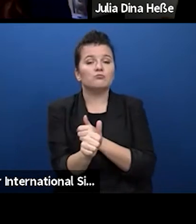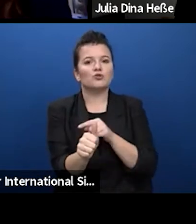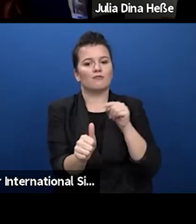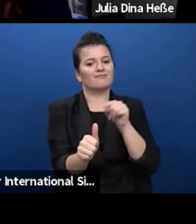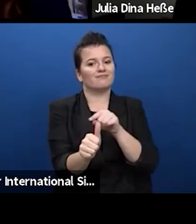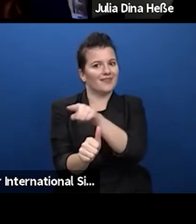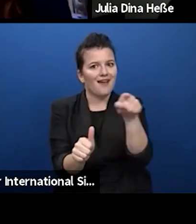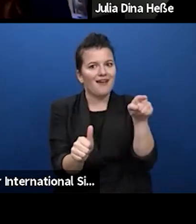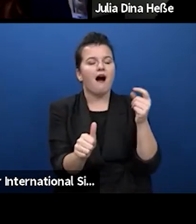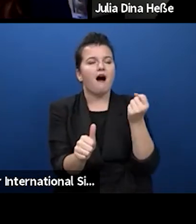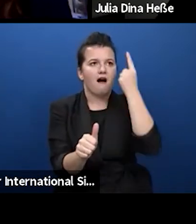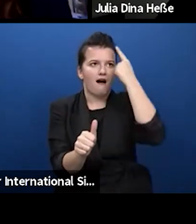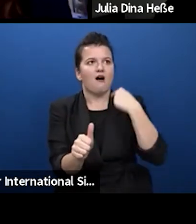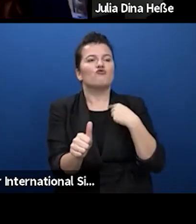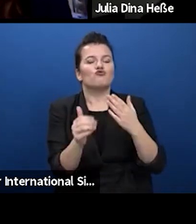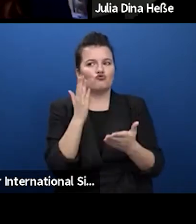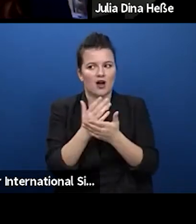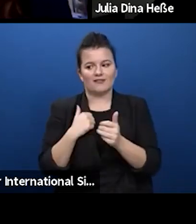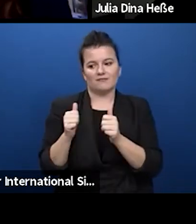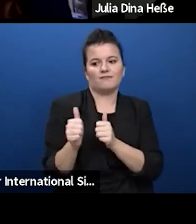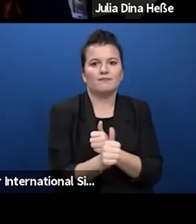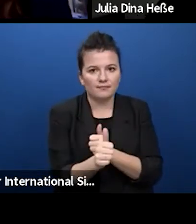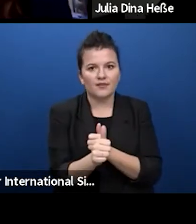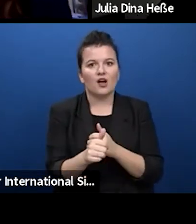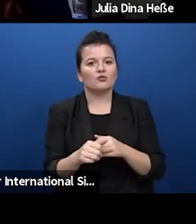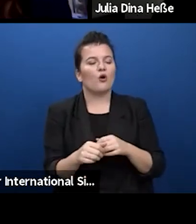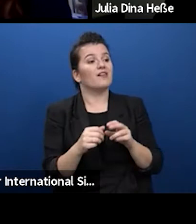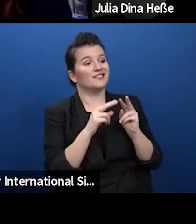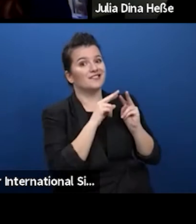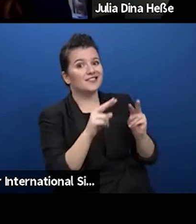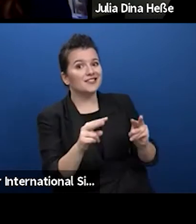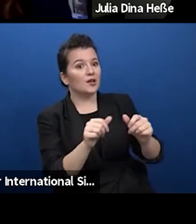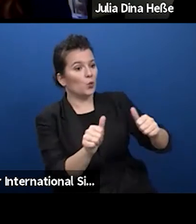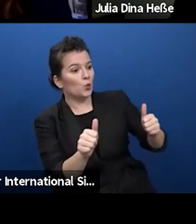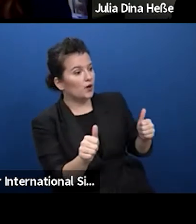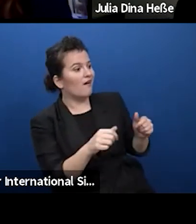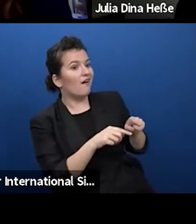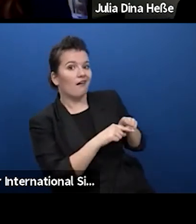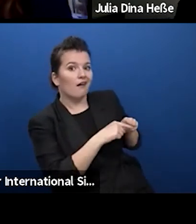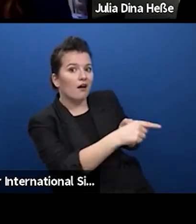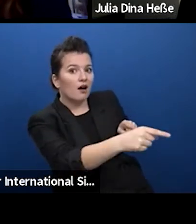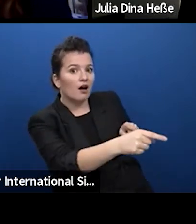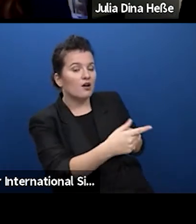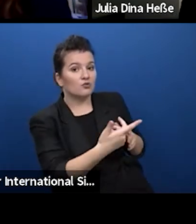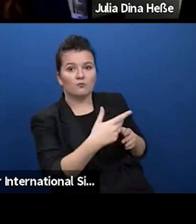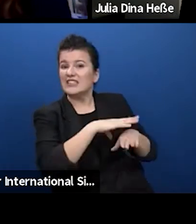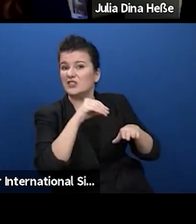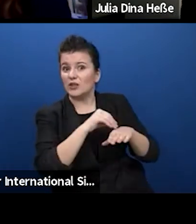our work a lot to the underprivileged areas in a around in Sweden and when we see the impact of